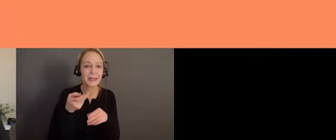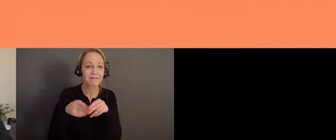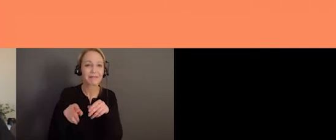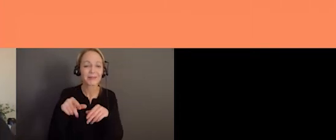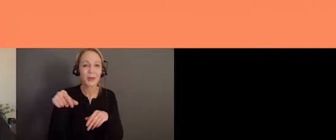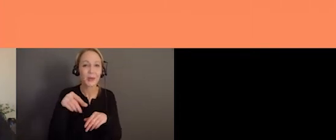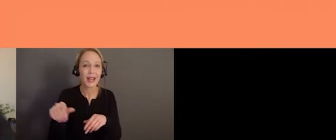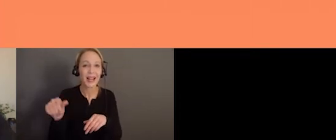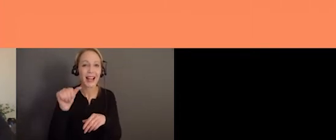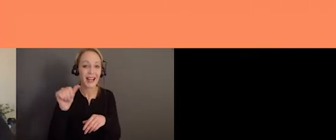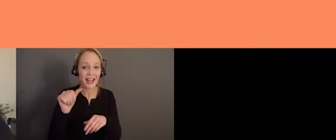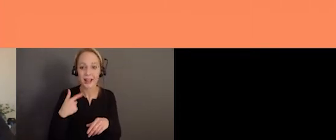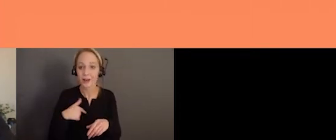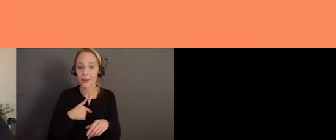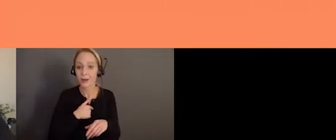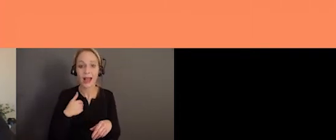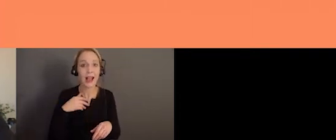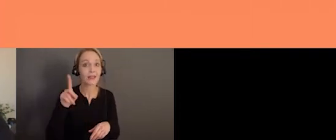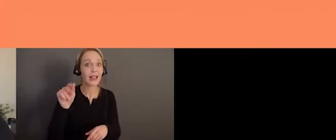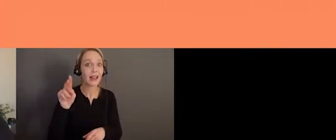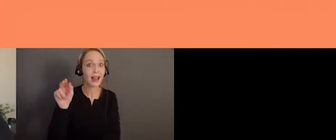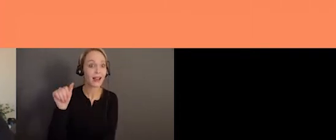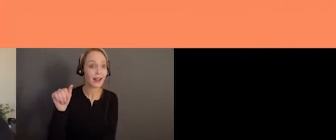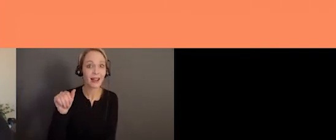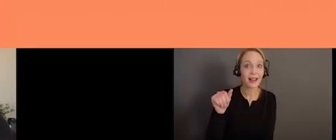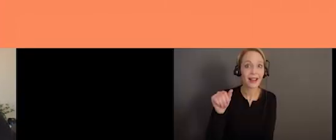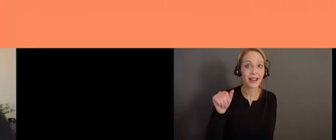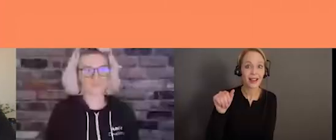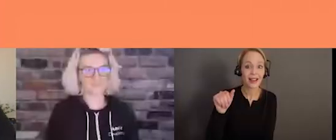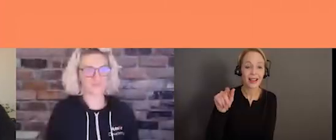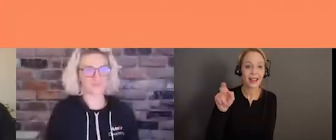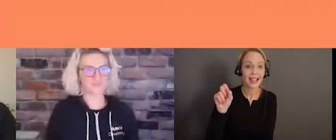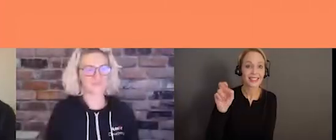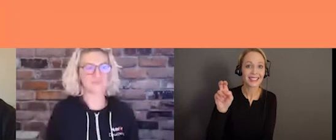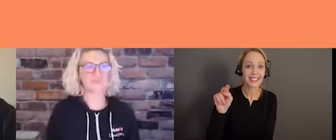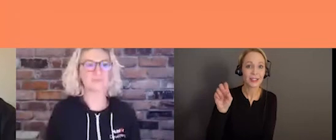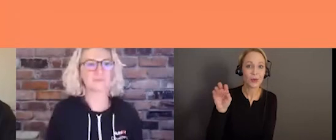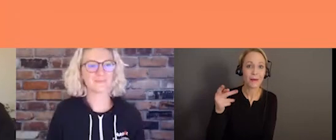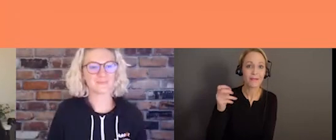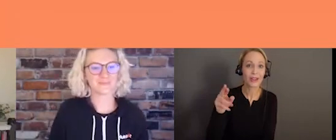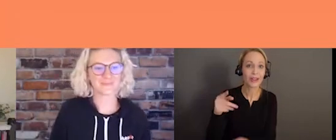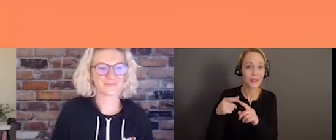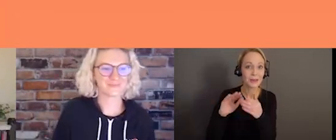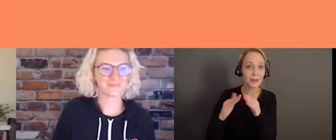AND WE HAVE DANA FROM THE COMMUNITY.